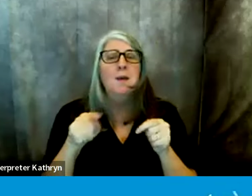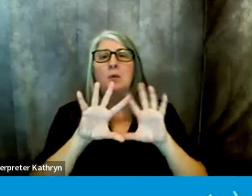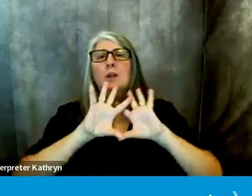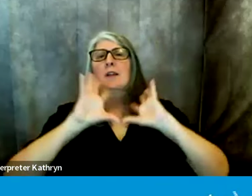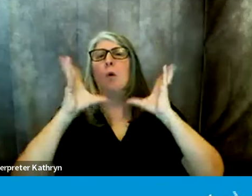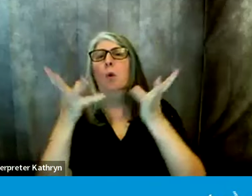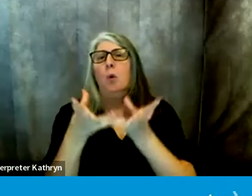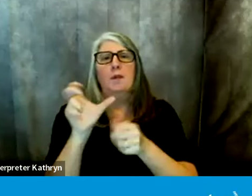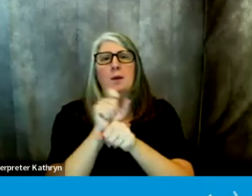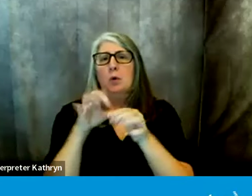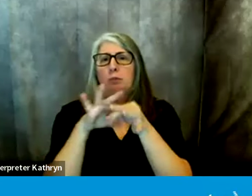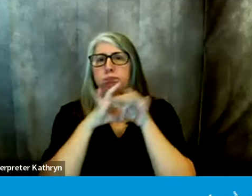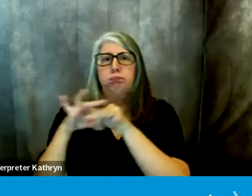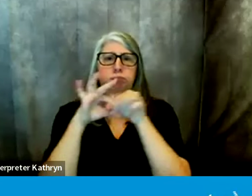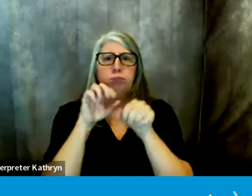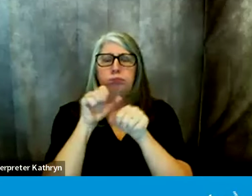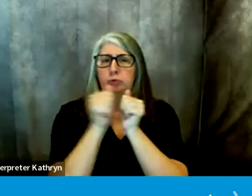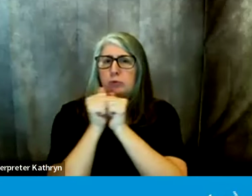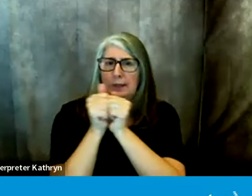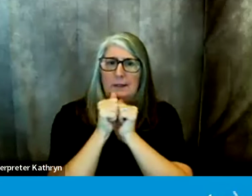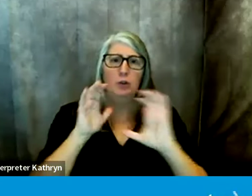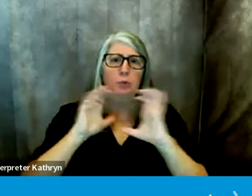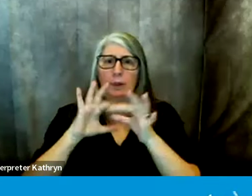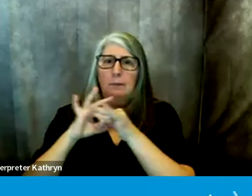it all communicates together. Taking advantage of these things